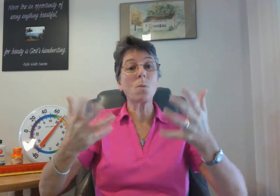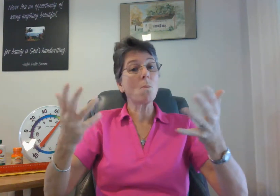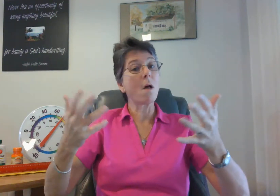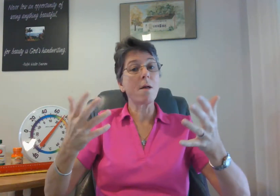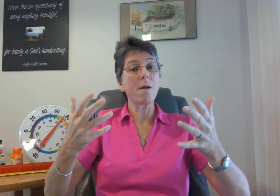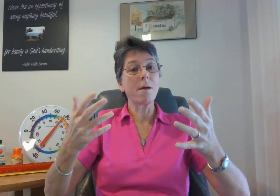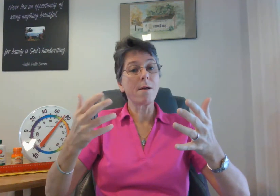Meanwhile, we use liters, which is a part of the metric system.